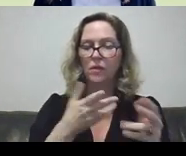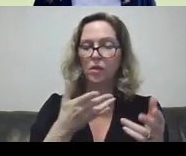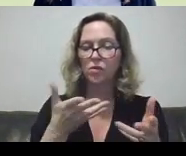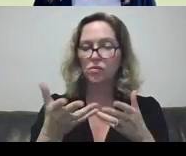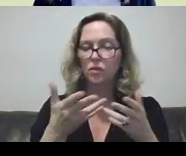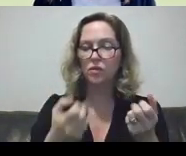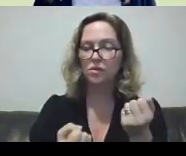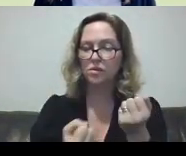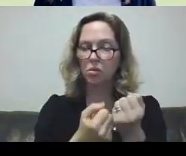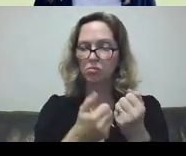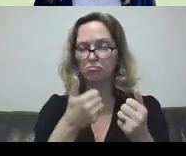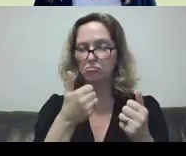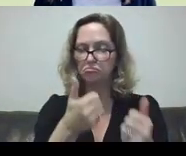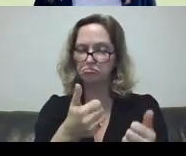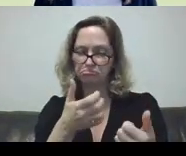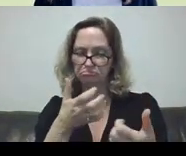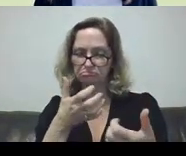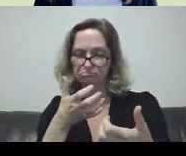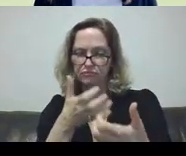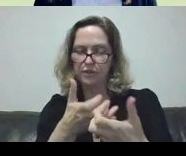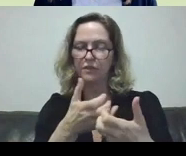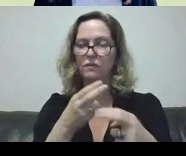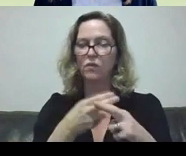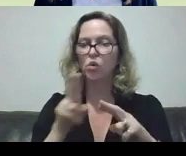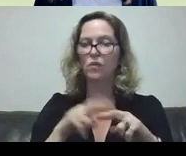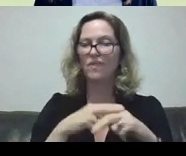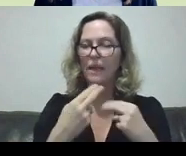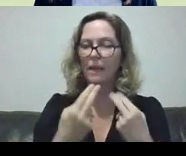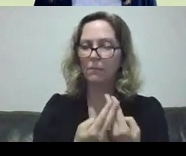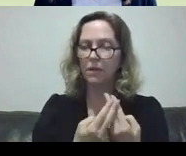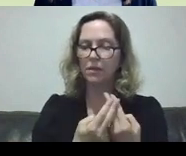good fit for your family member, you should shop around and see what's